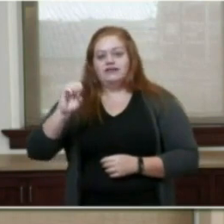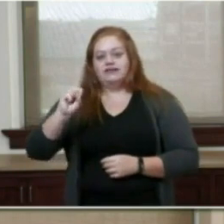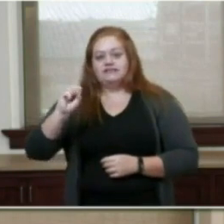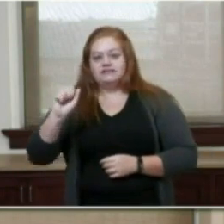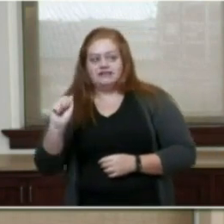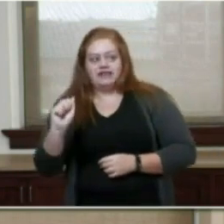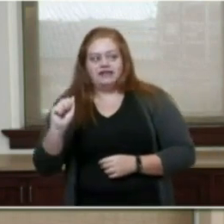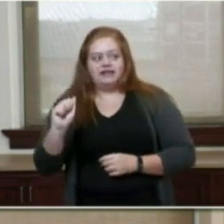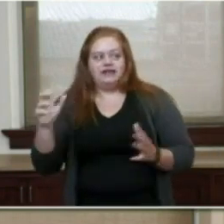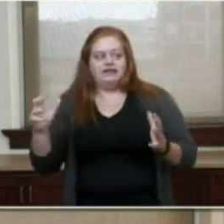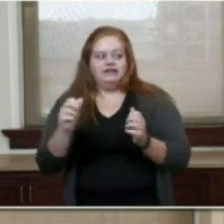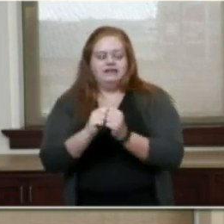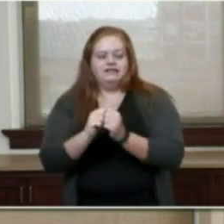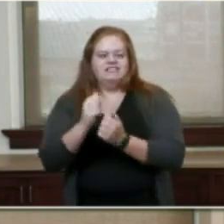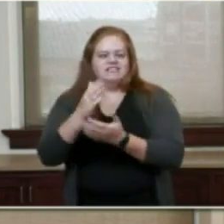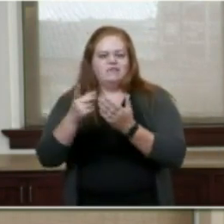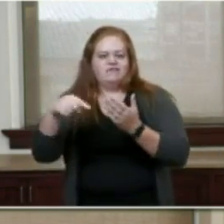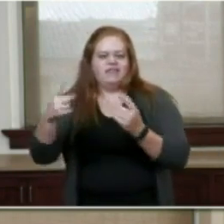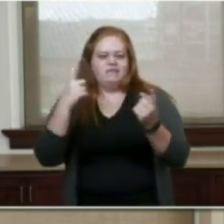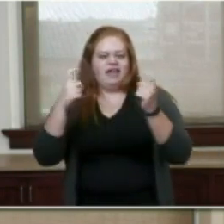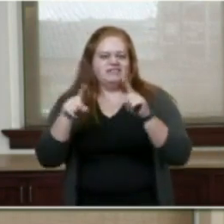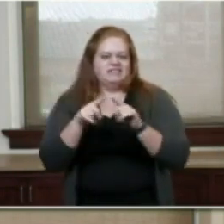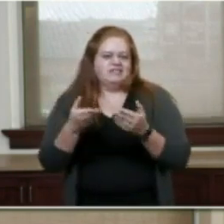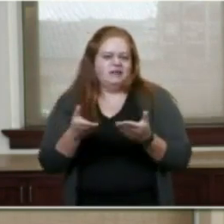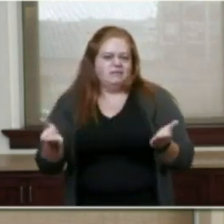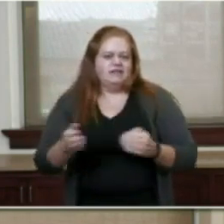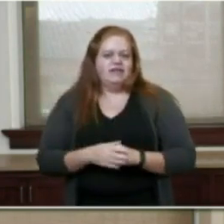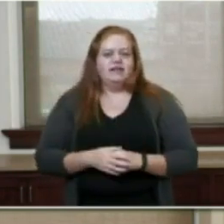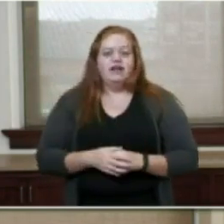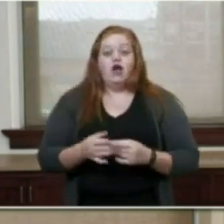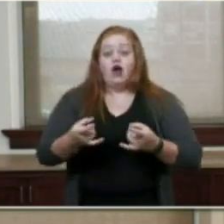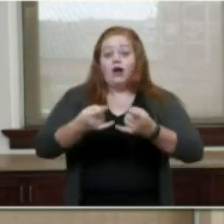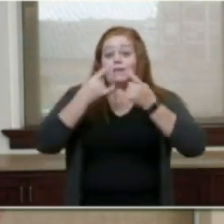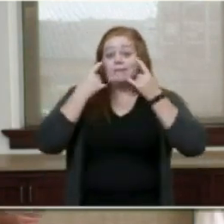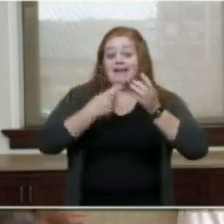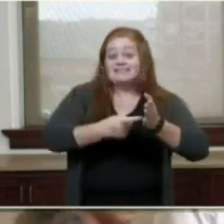combined a number of questions together our mask mandates and other mitigation